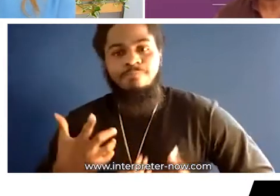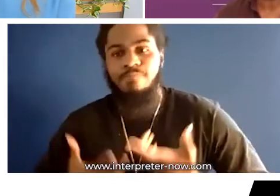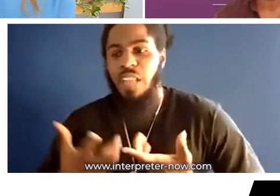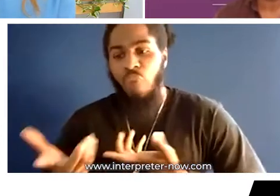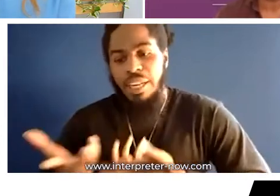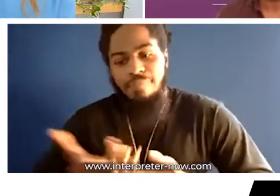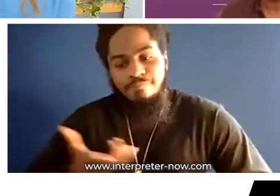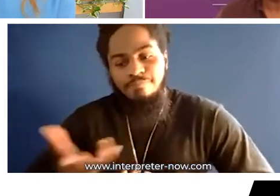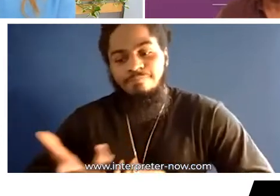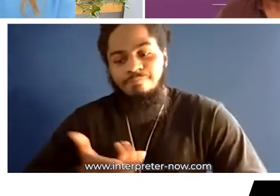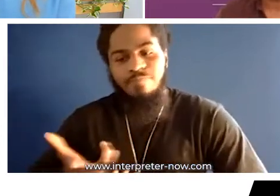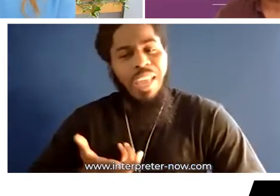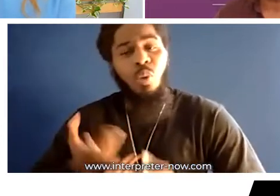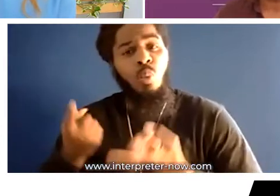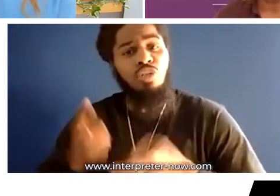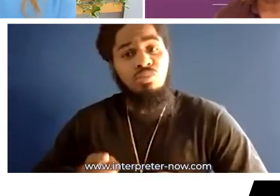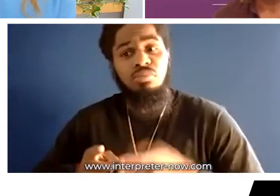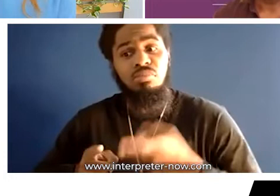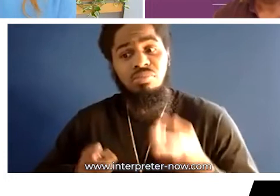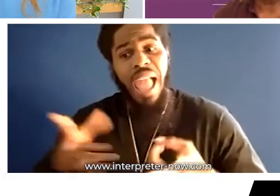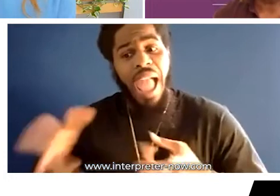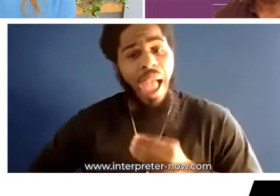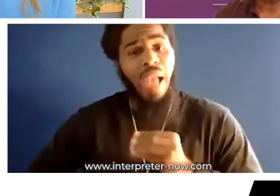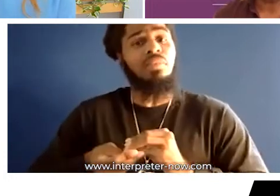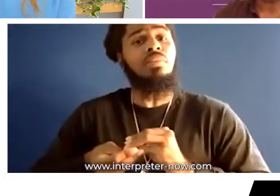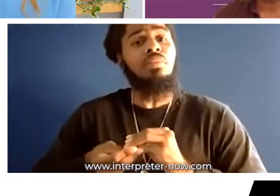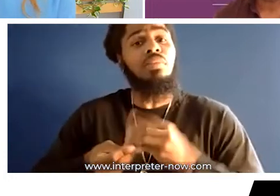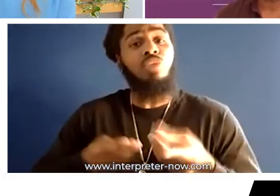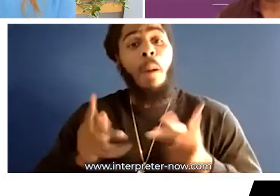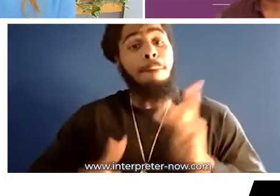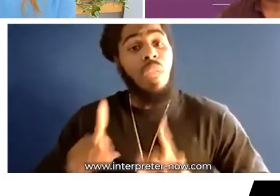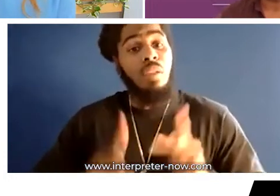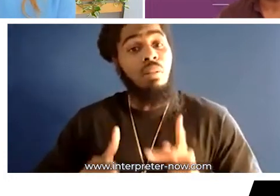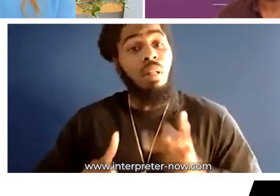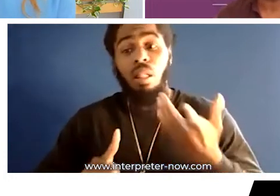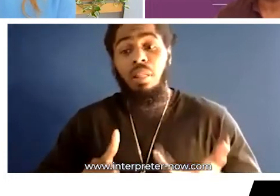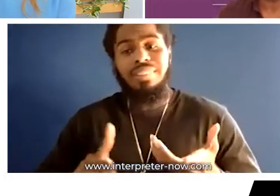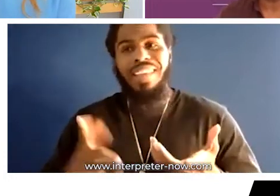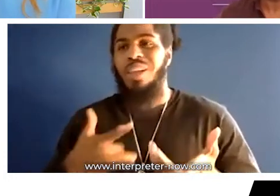And when you combine that to also people having a sense of maybe feeling a little displaced